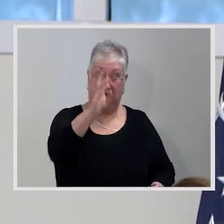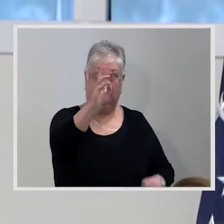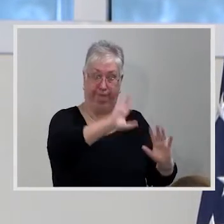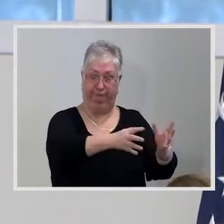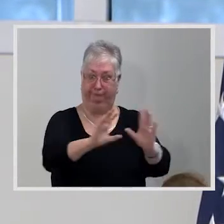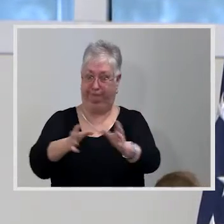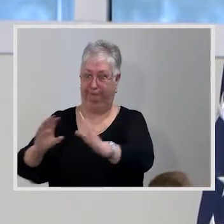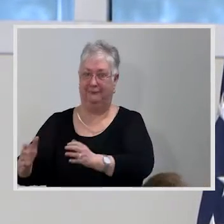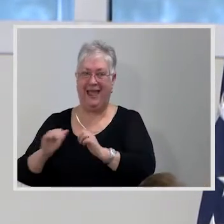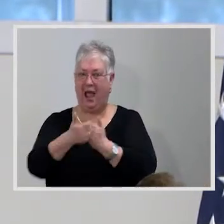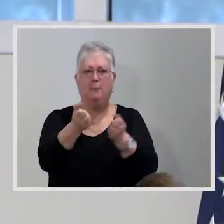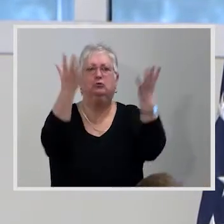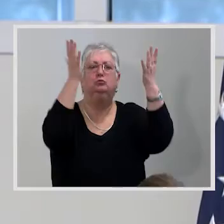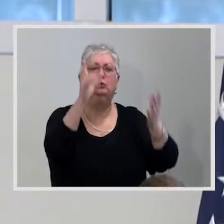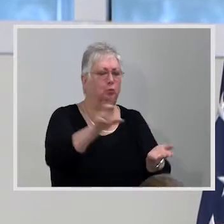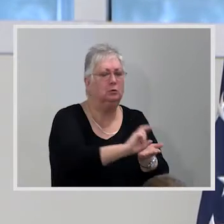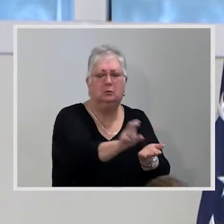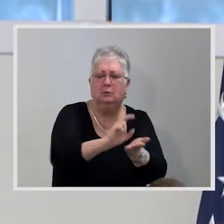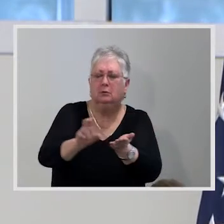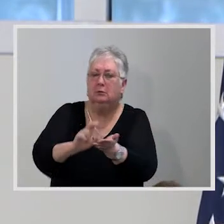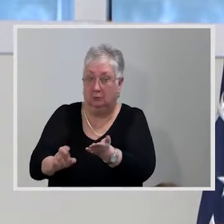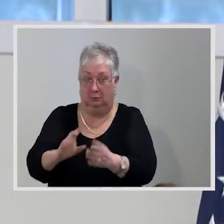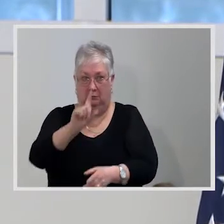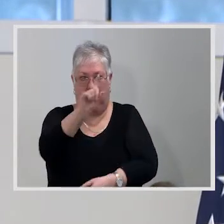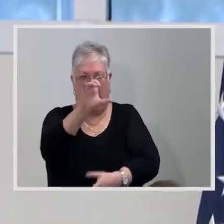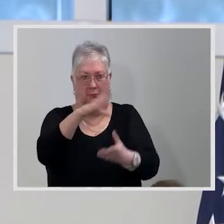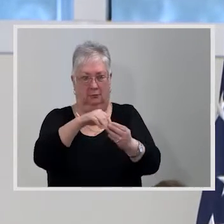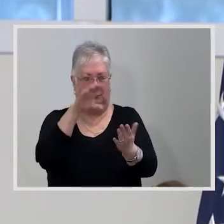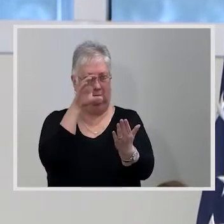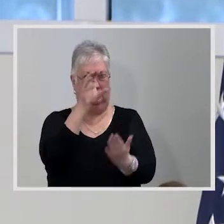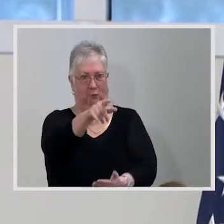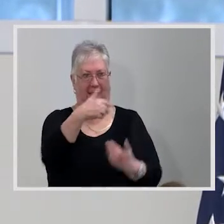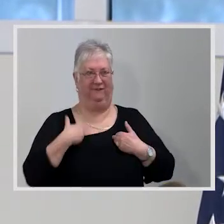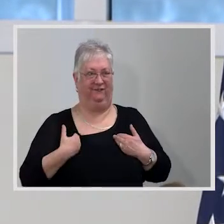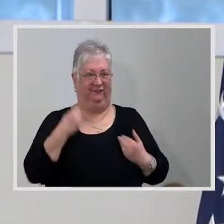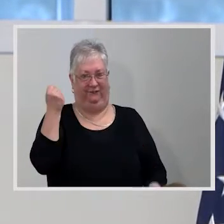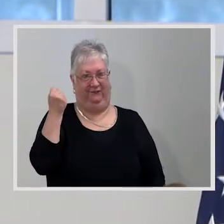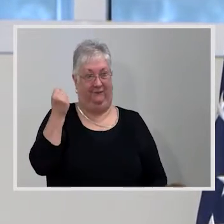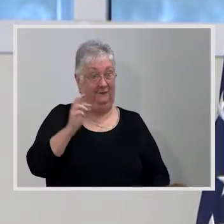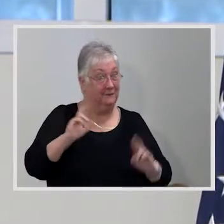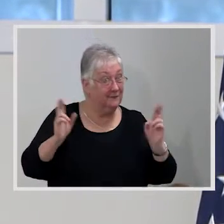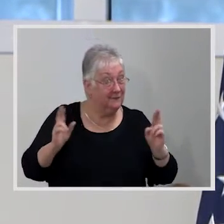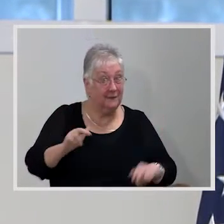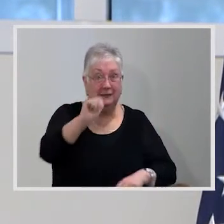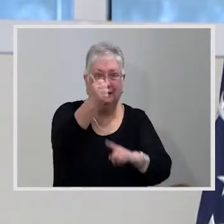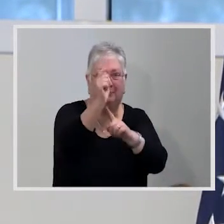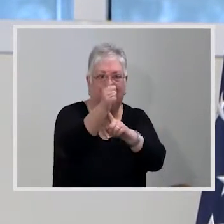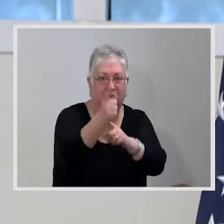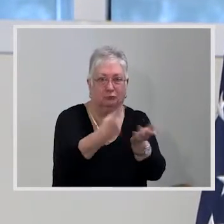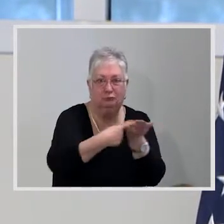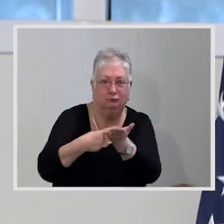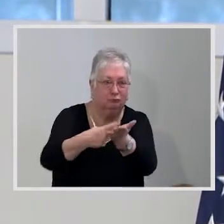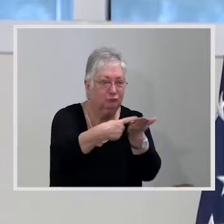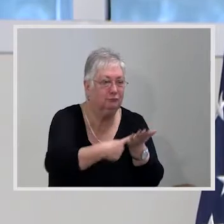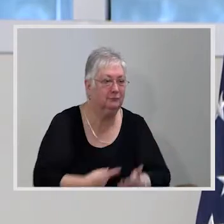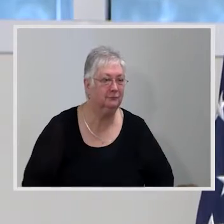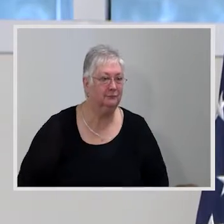ARE YOU ALL READY TO DO IT? YEAH. ALL RIGHT. YOU'VE GOT 10 MINUTES AND WE'LL COME AROUND AND TALK TO YOU AS YOU GO FORWARD.